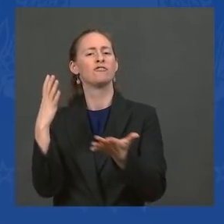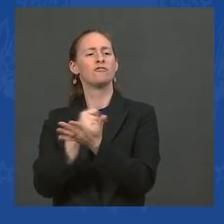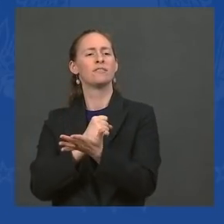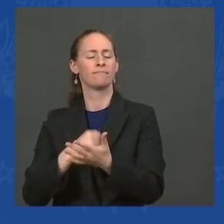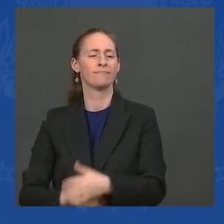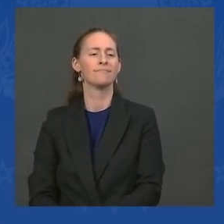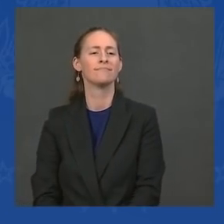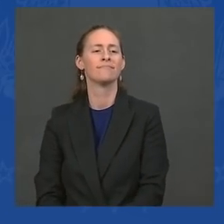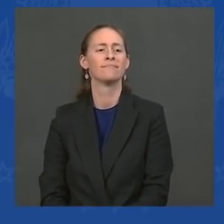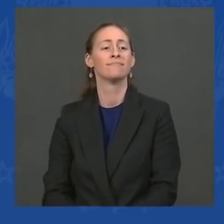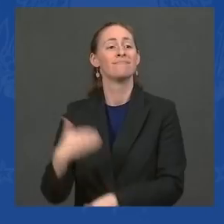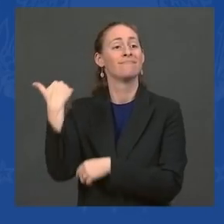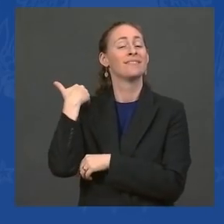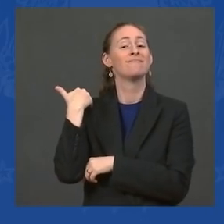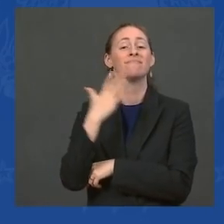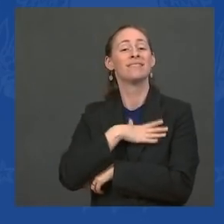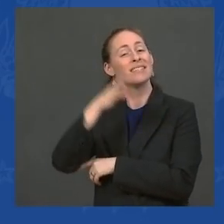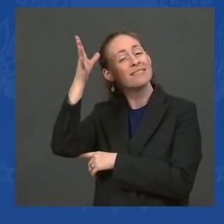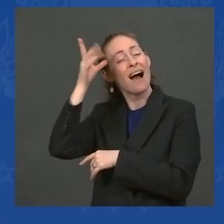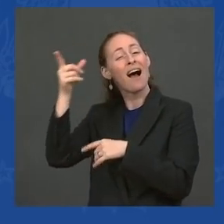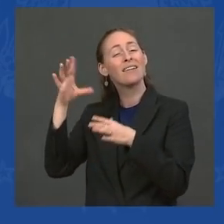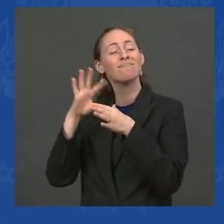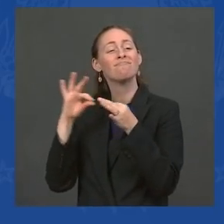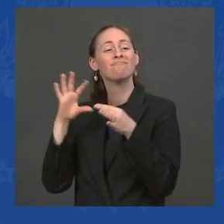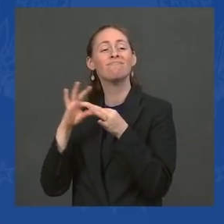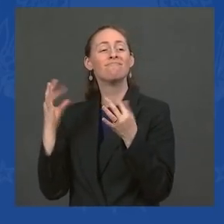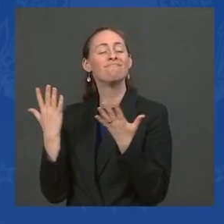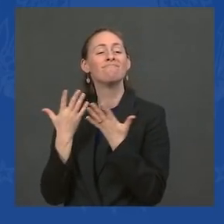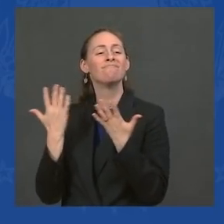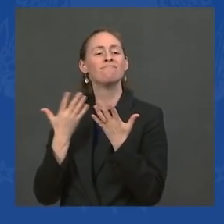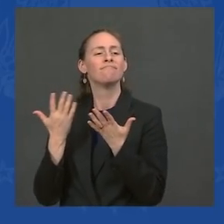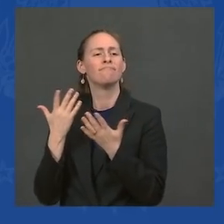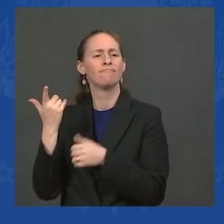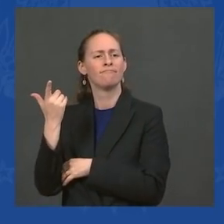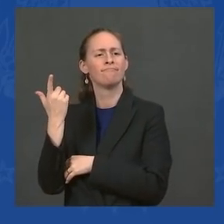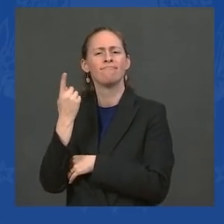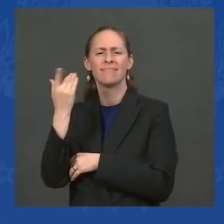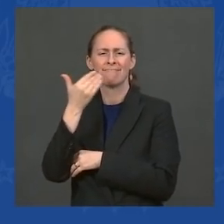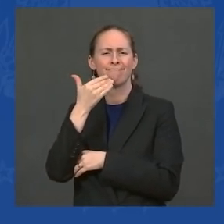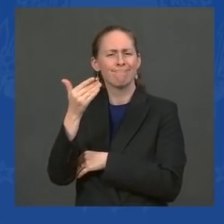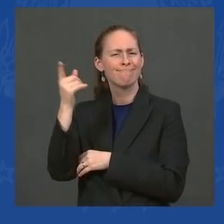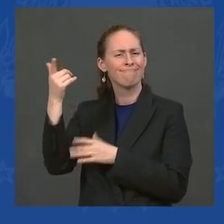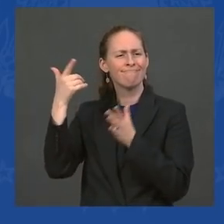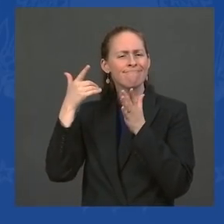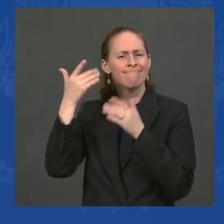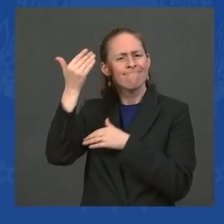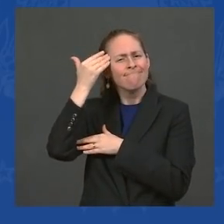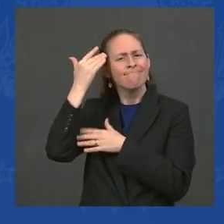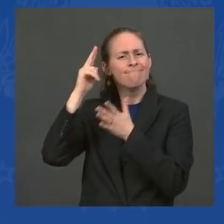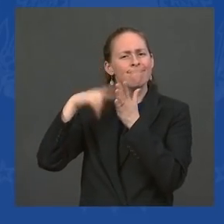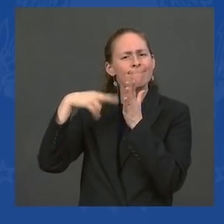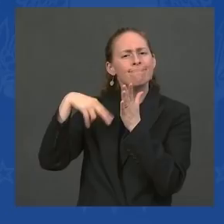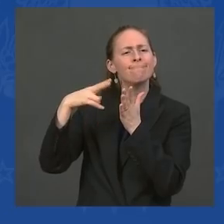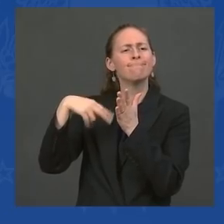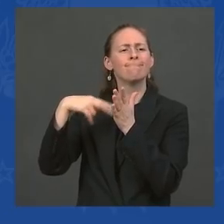my dad was a well-read, well-bred man who was -- regretted his whole life he never got a chance